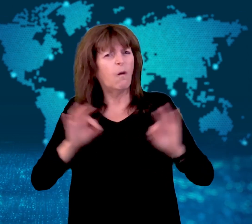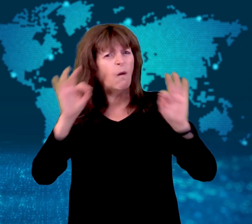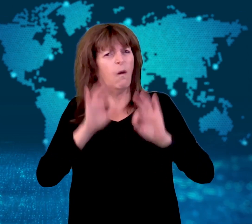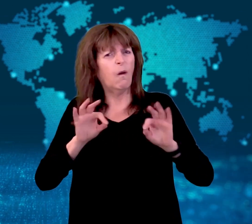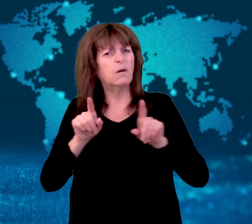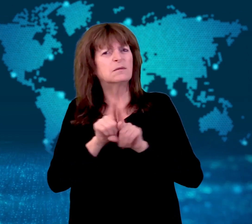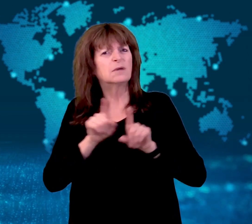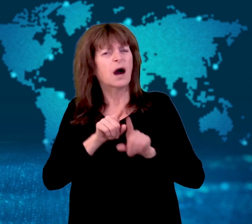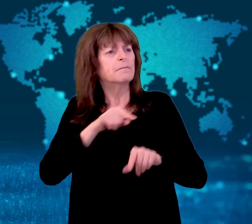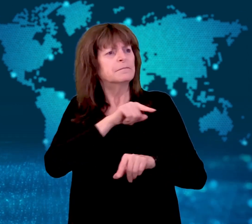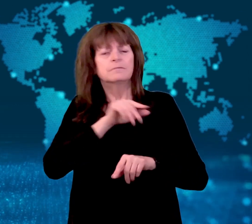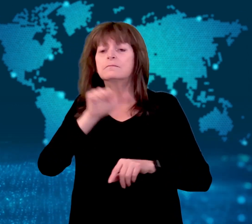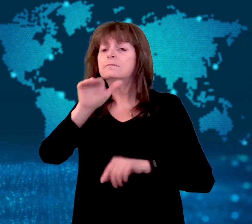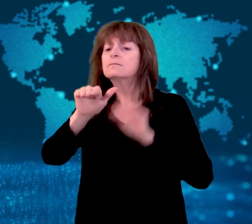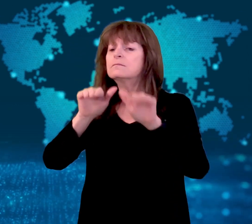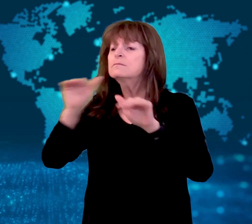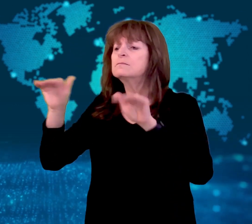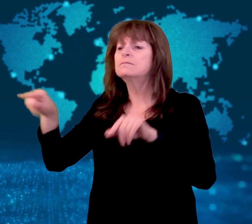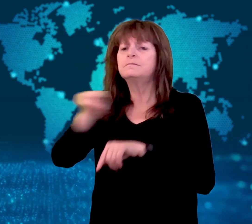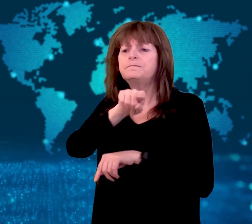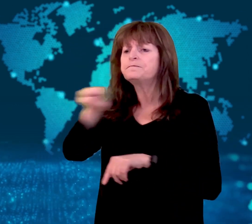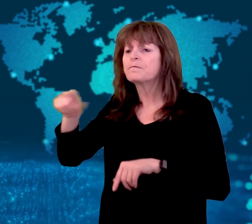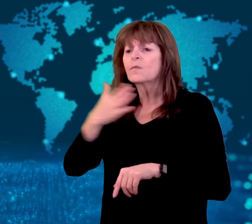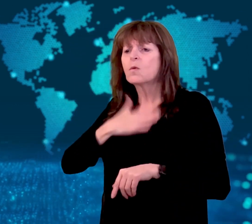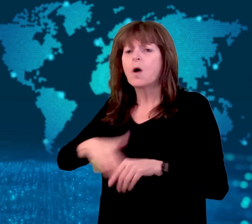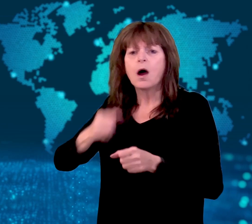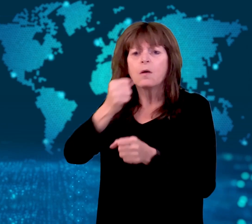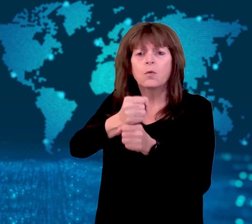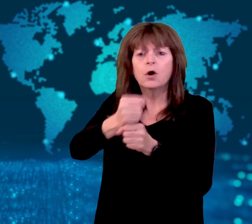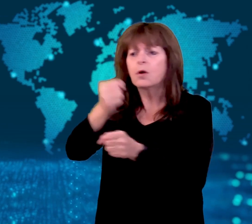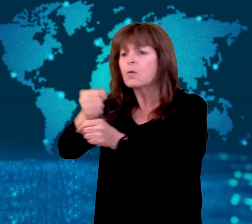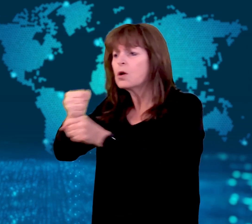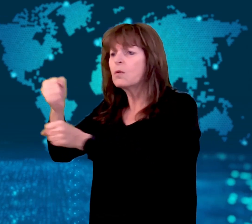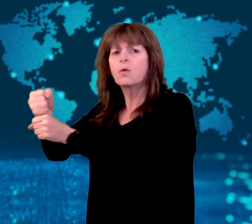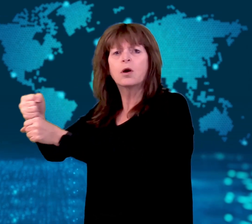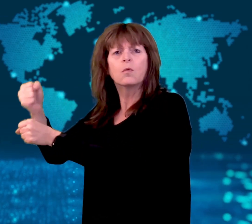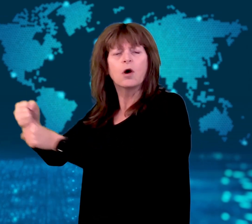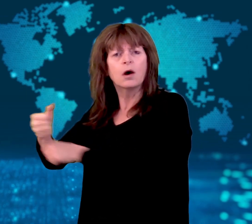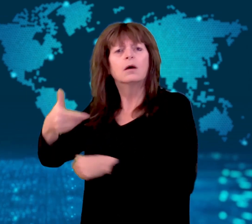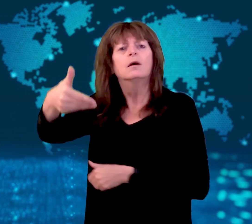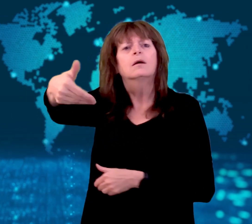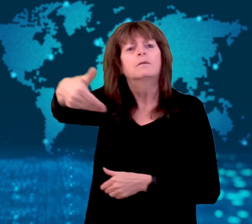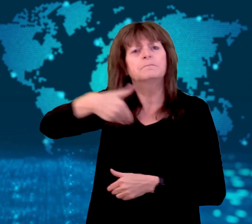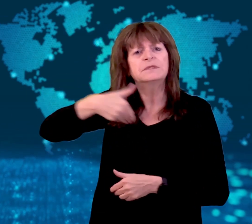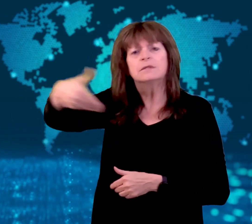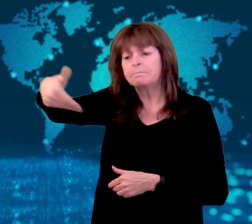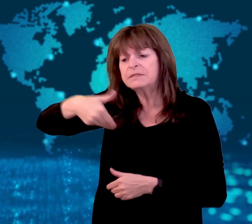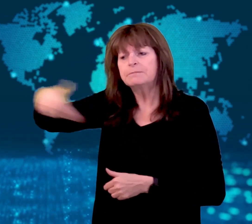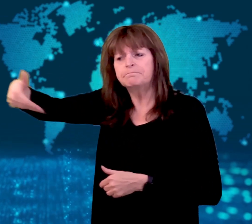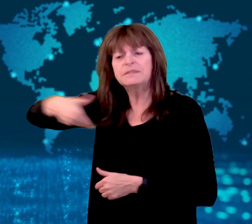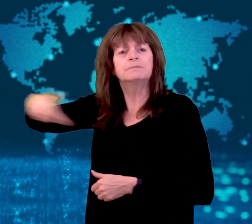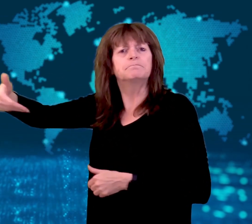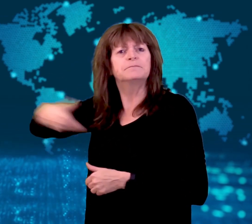When someone in a neighboring town complained that the Irrigation